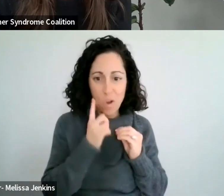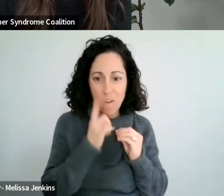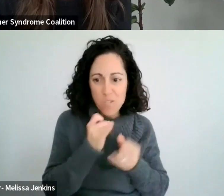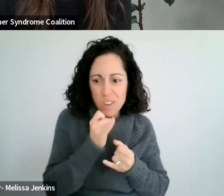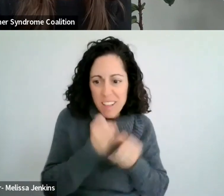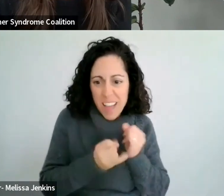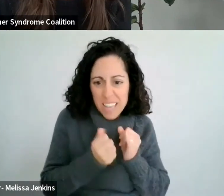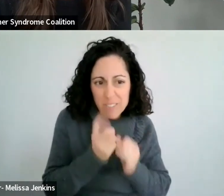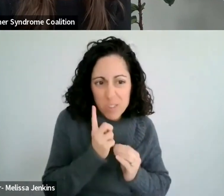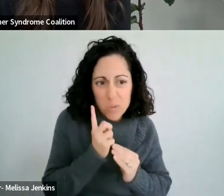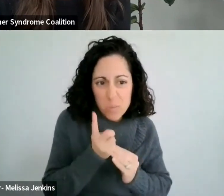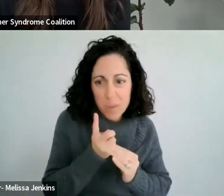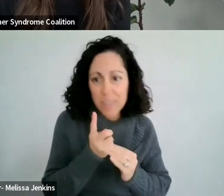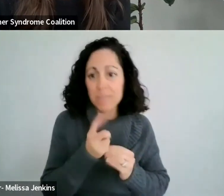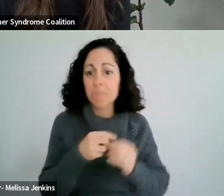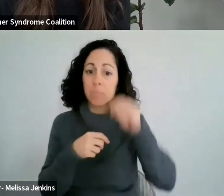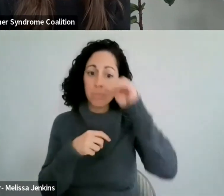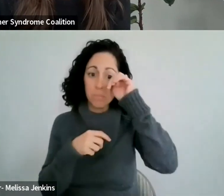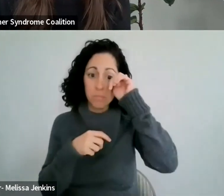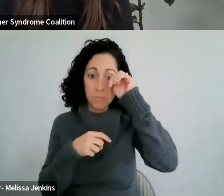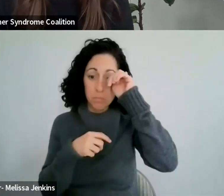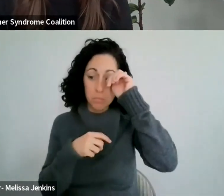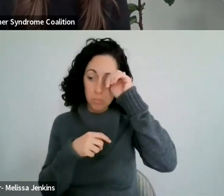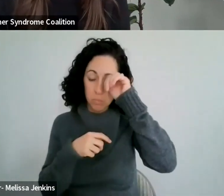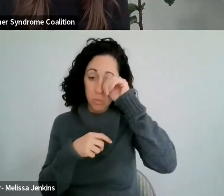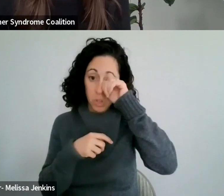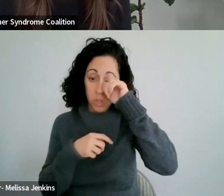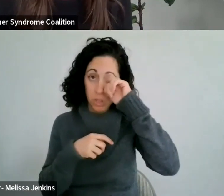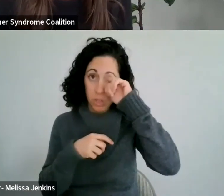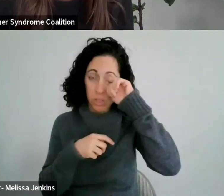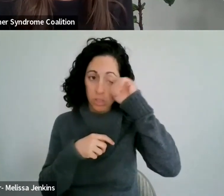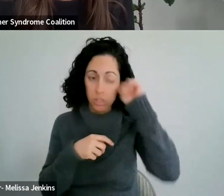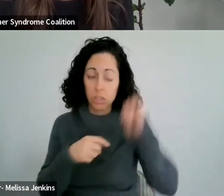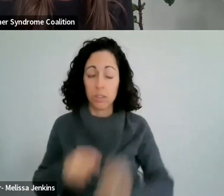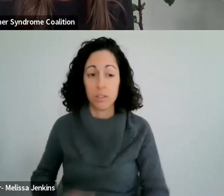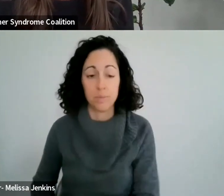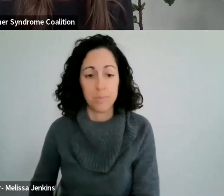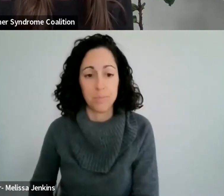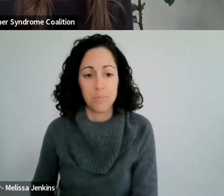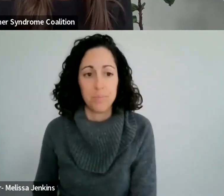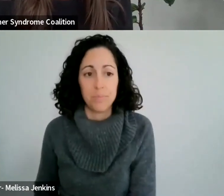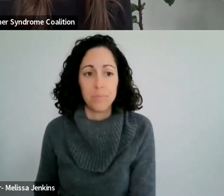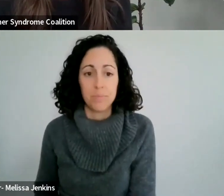Doreen.